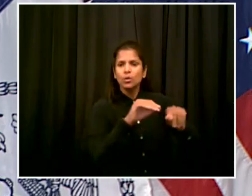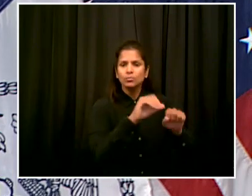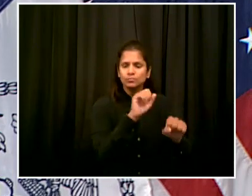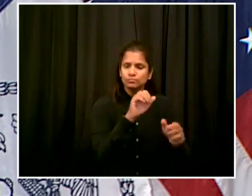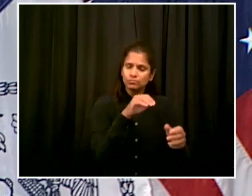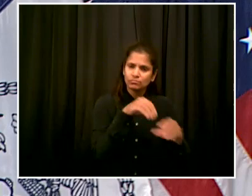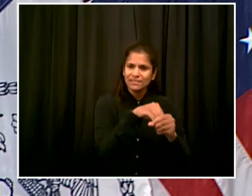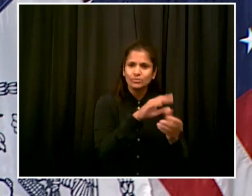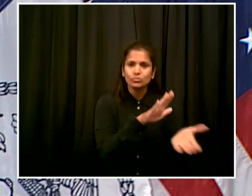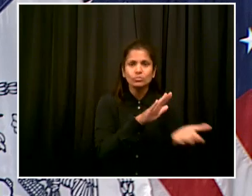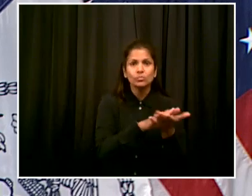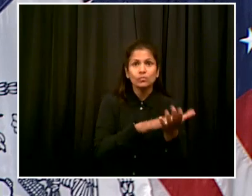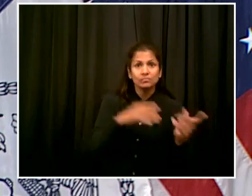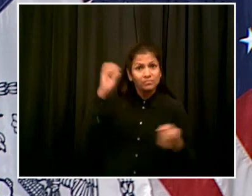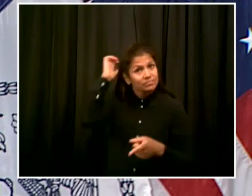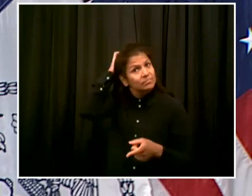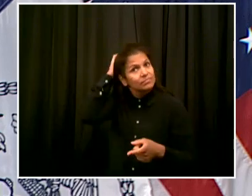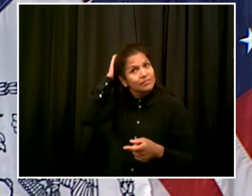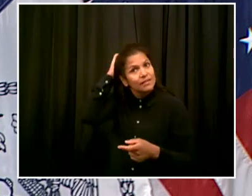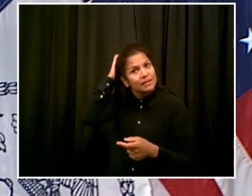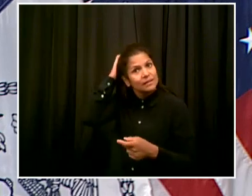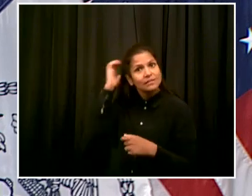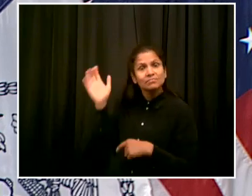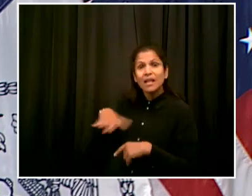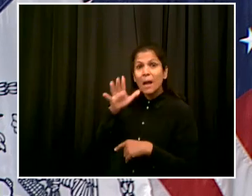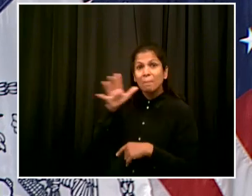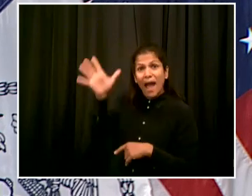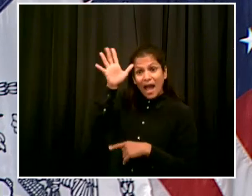WE CAN AND WE ARE TRYING TO IBULTD H AT NUMBER UP. PARENTS WILL HAVE RESOURCES AND WILL USE